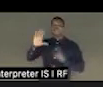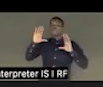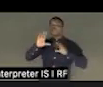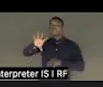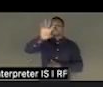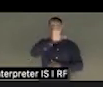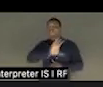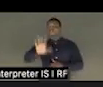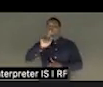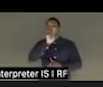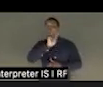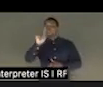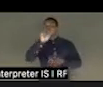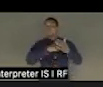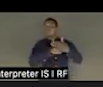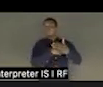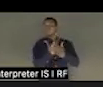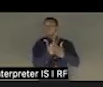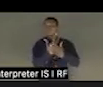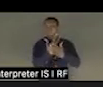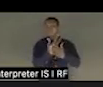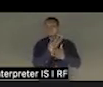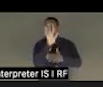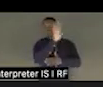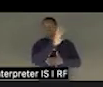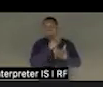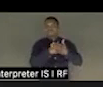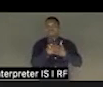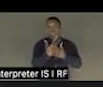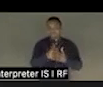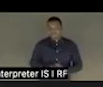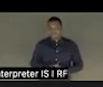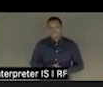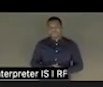And it has to do with user involvement in product and service design.